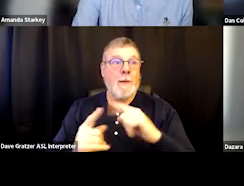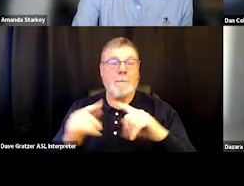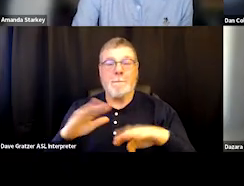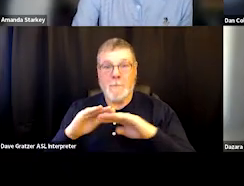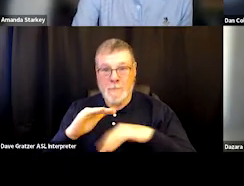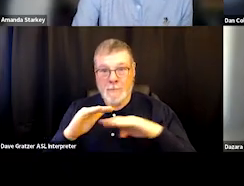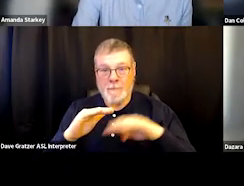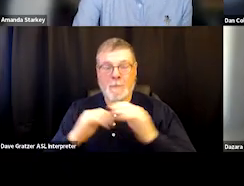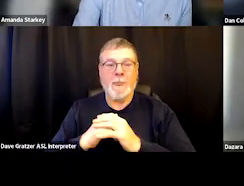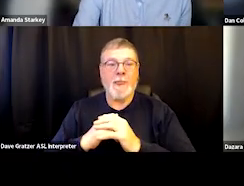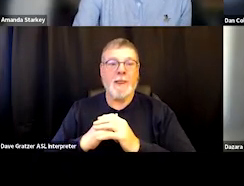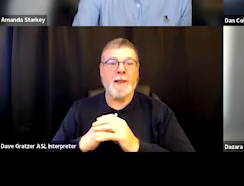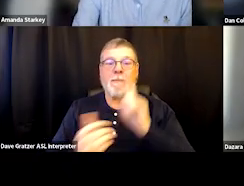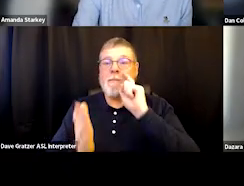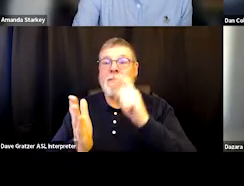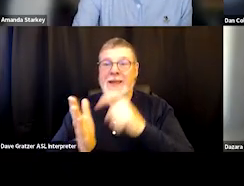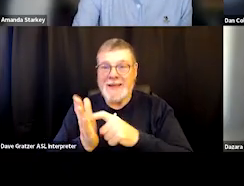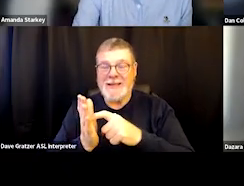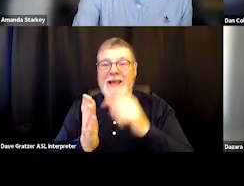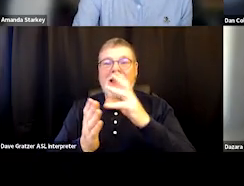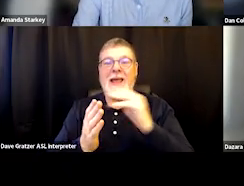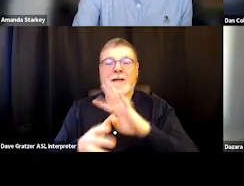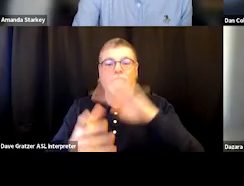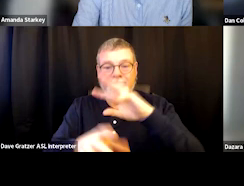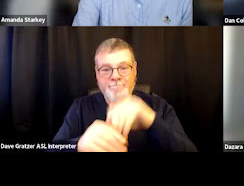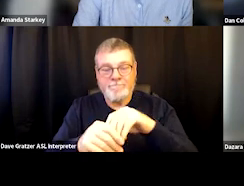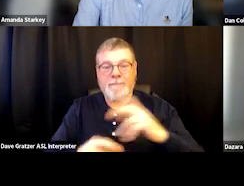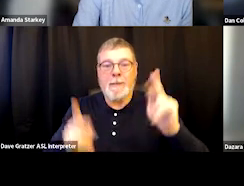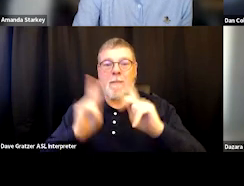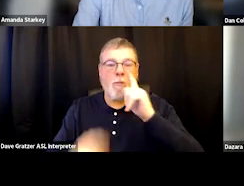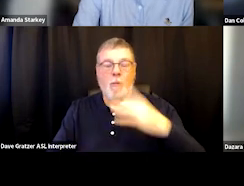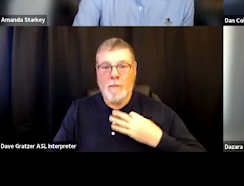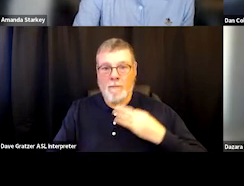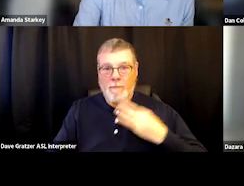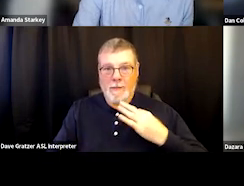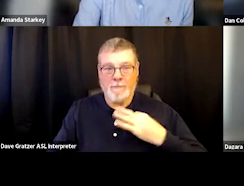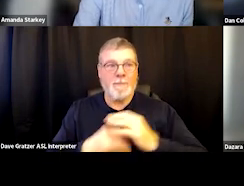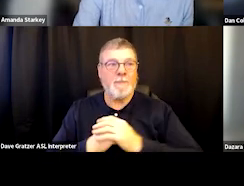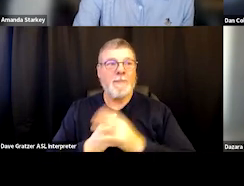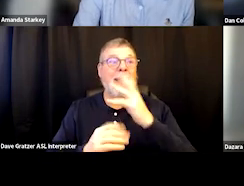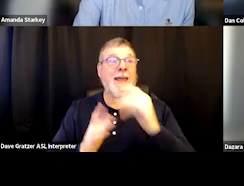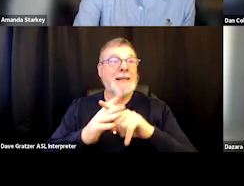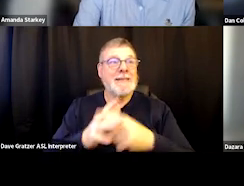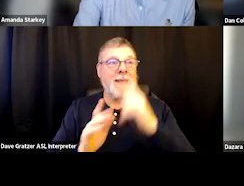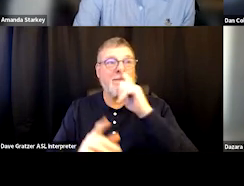so identifying an engaging SOAR applicants, getting started and working through those SSA forms